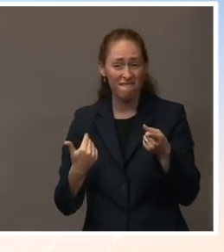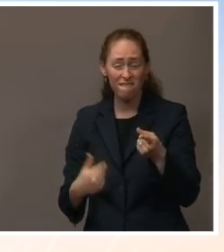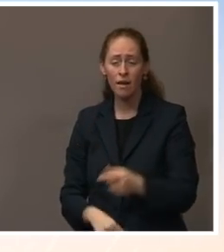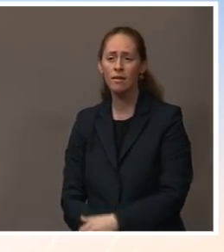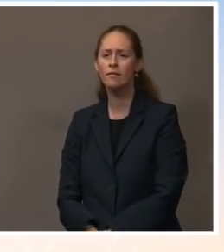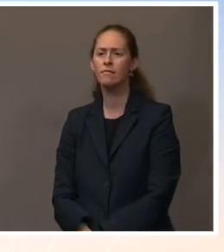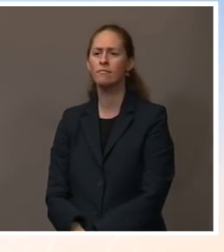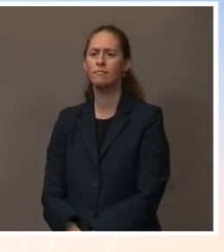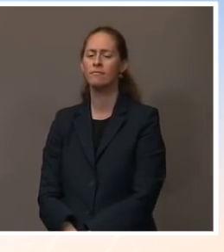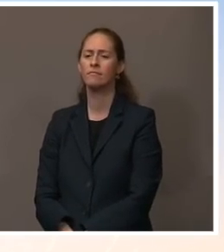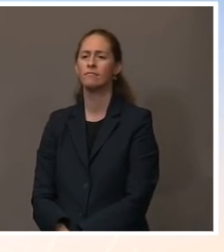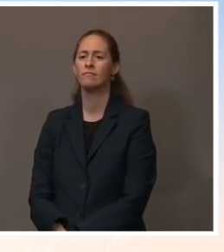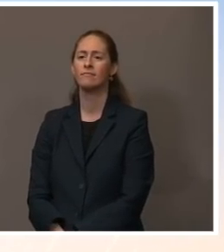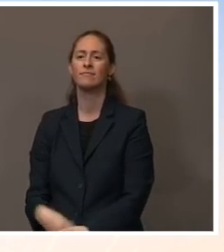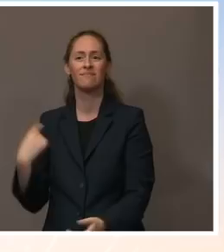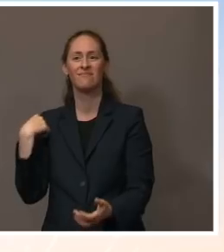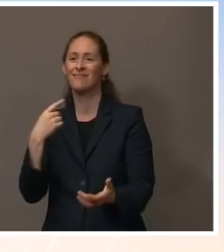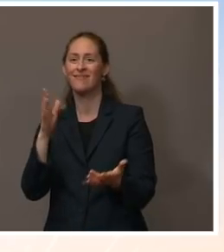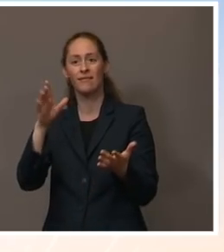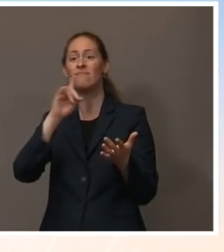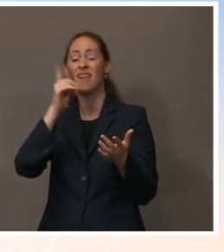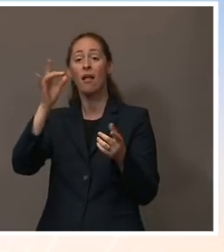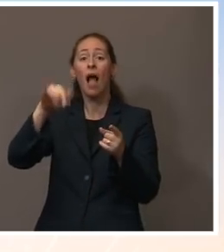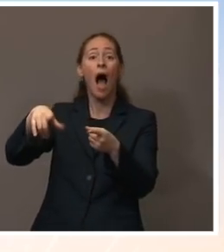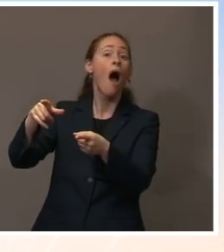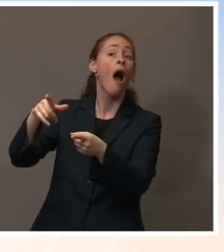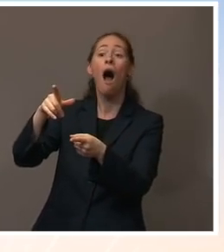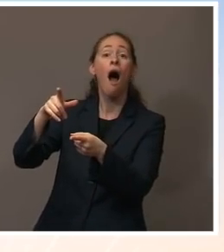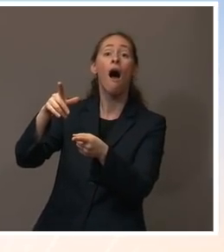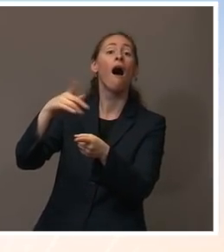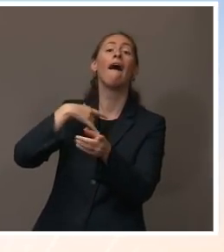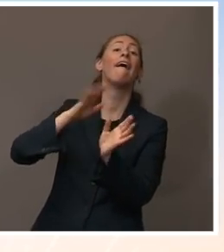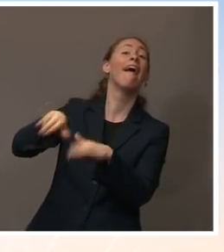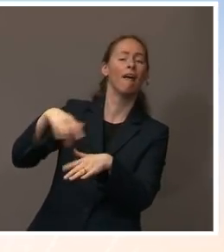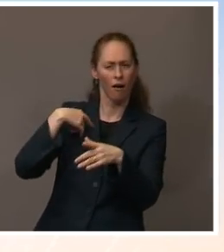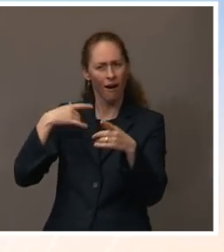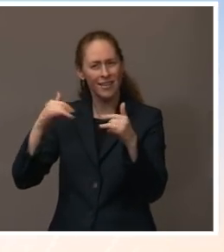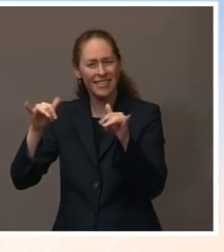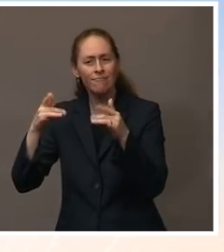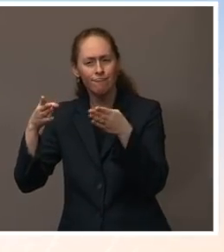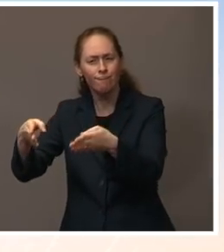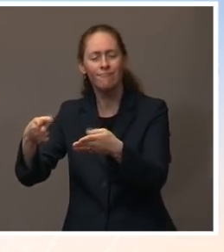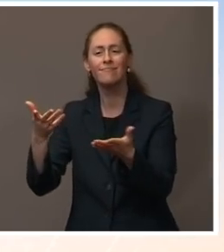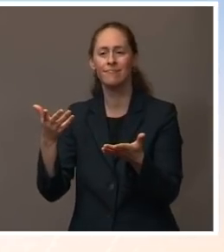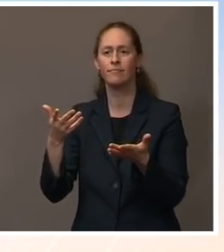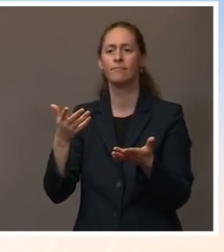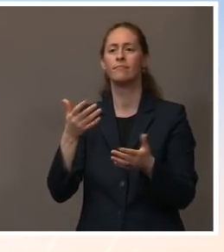I would say that, one, it's important to note that when we give the statistics -- including 87 percent of all seniors,